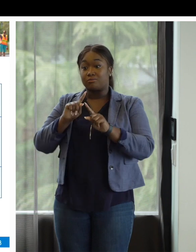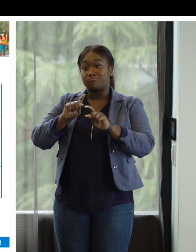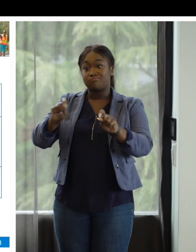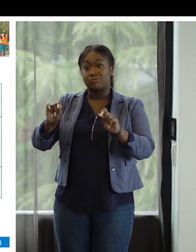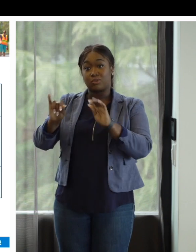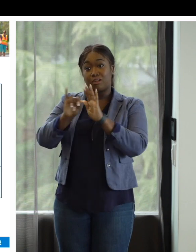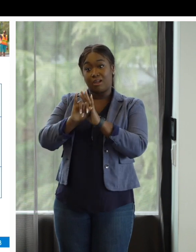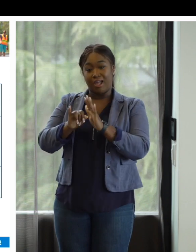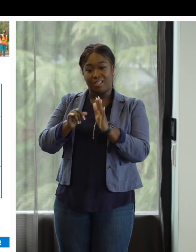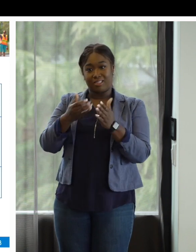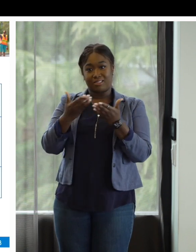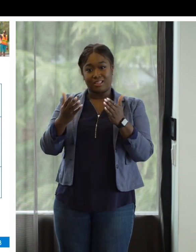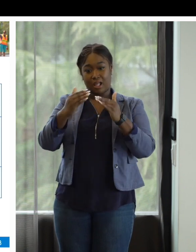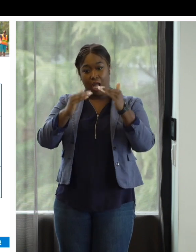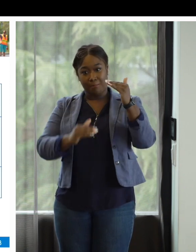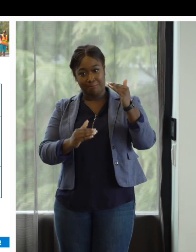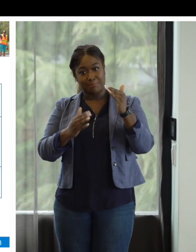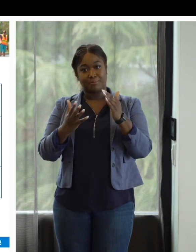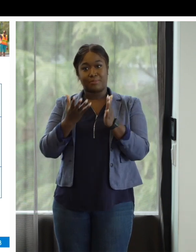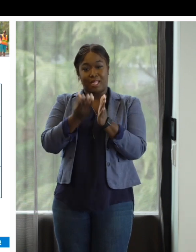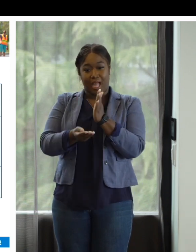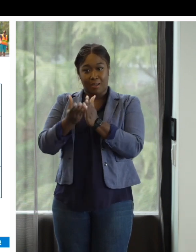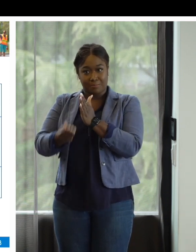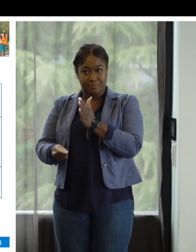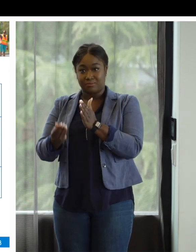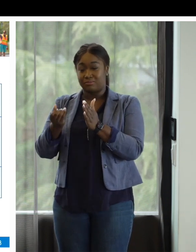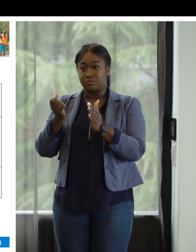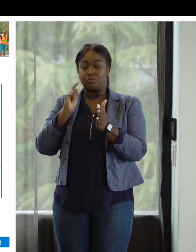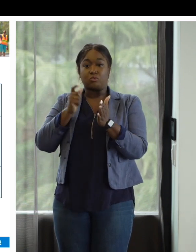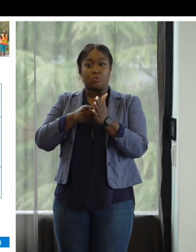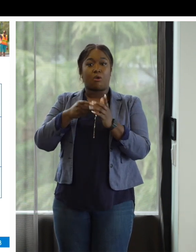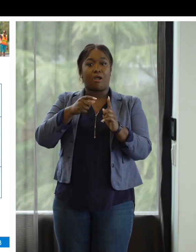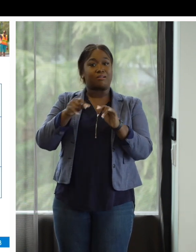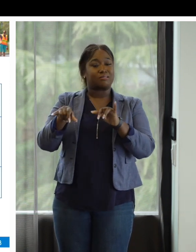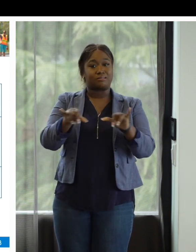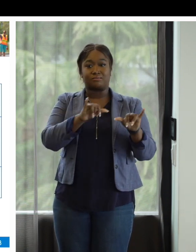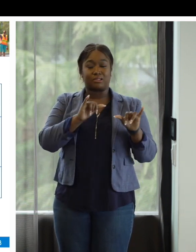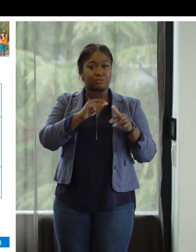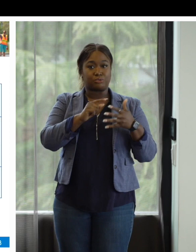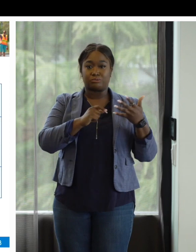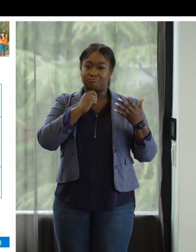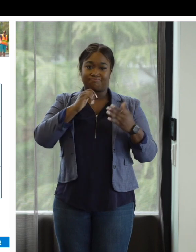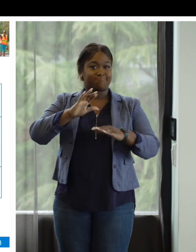Where standards didn't meet their requirements. We did a